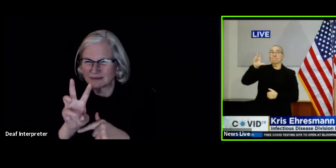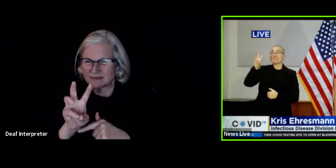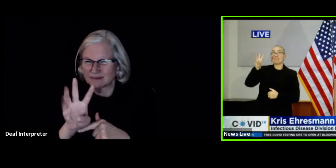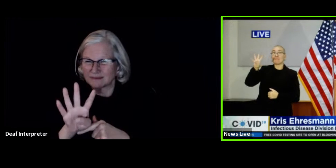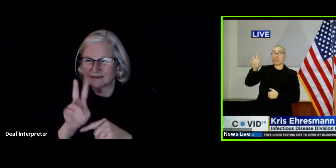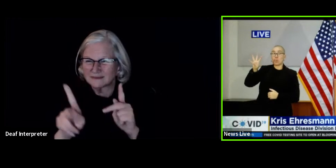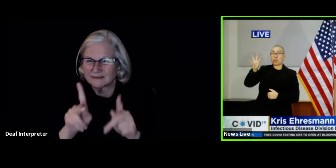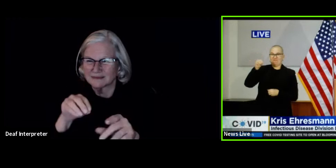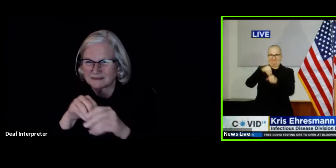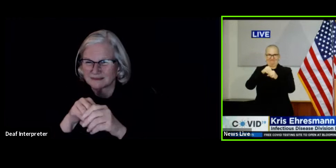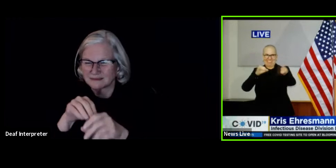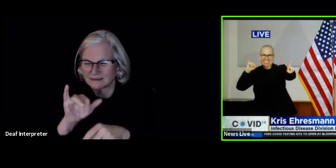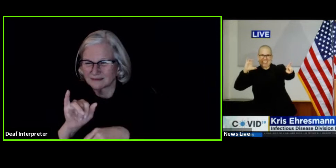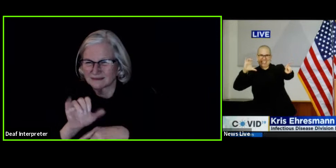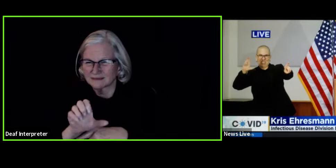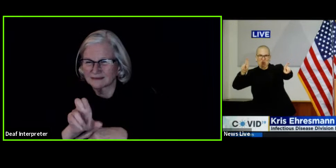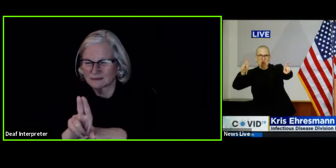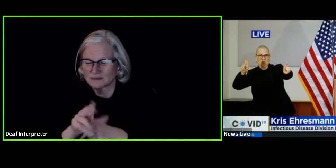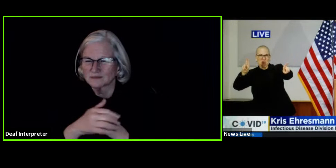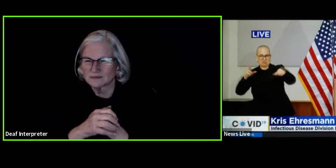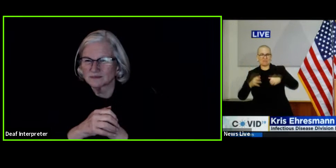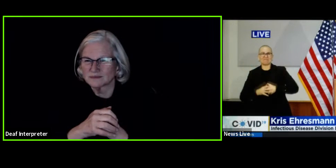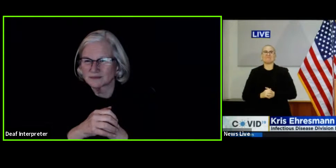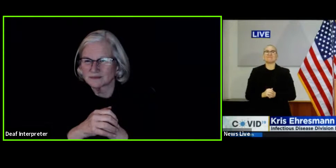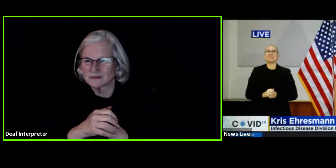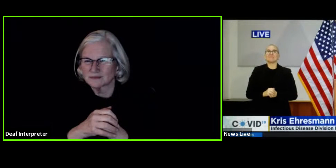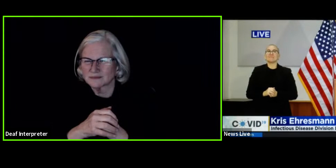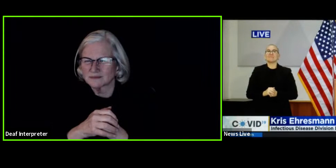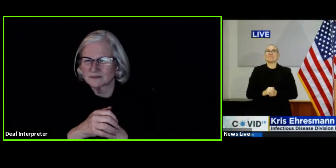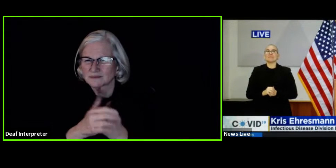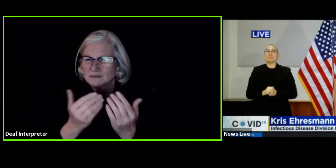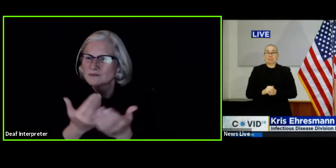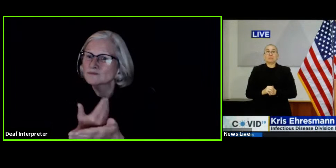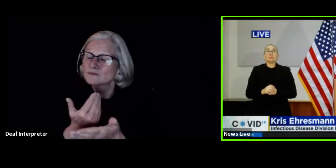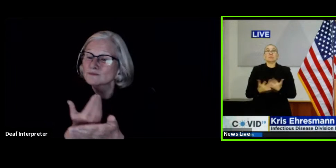OUR NEW CASE TOTAL OF 6,353 CASES COMES ON A